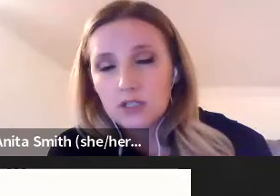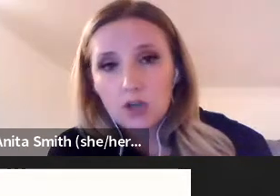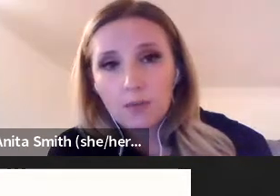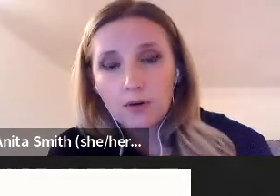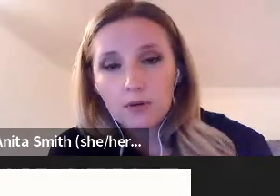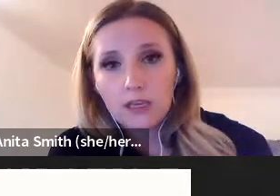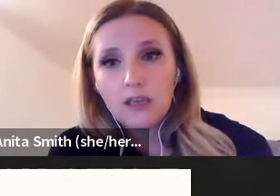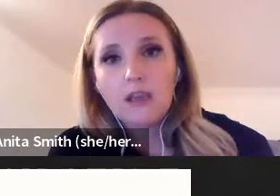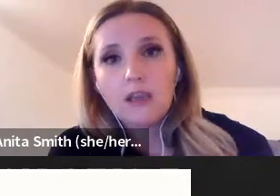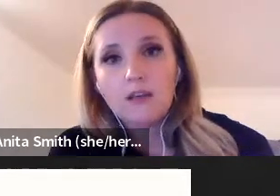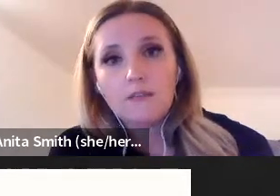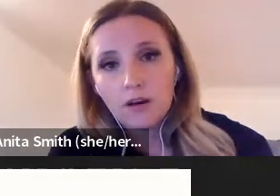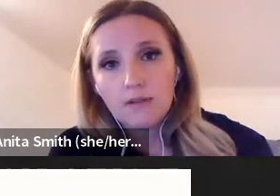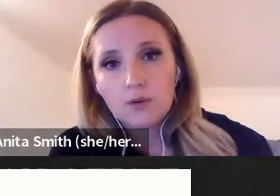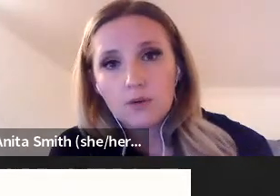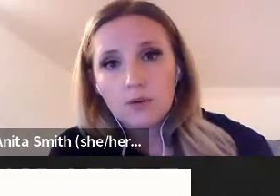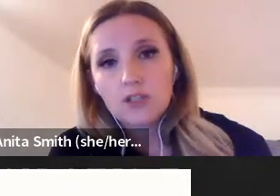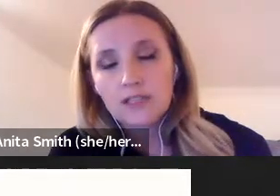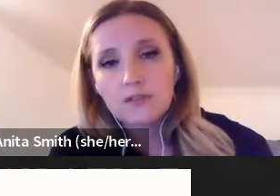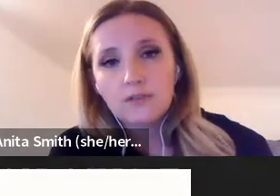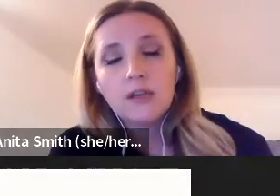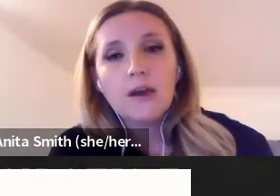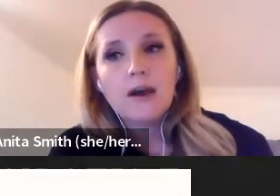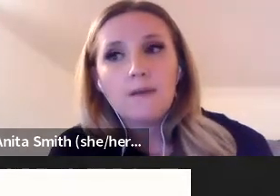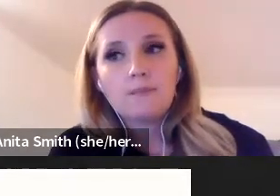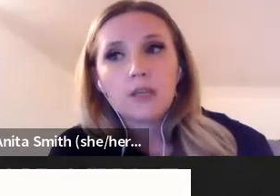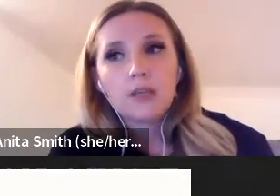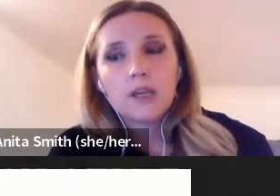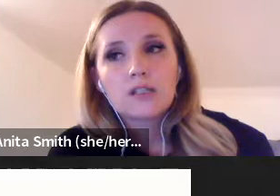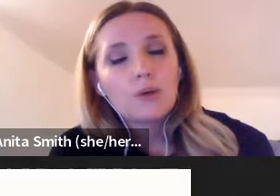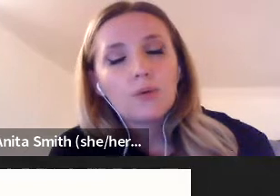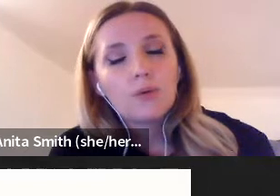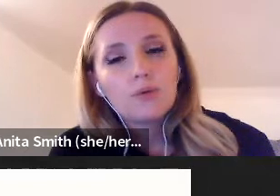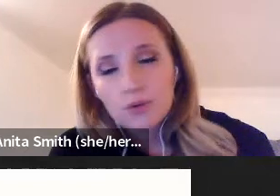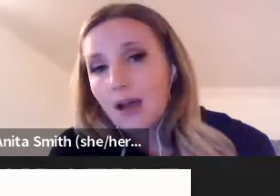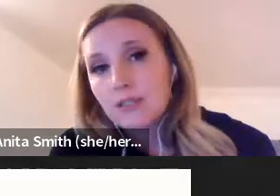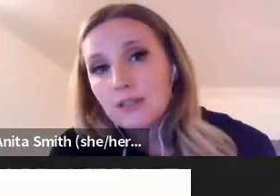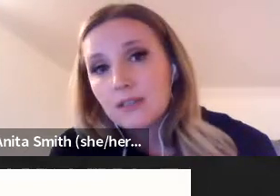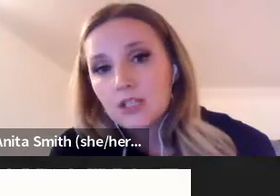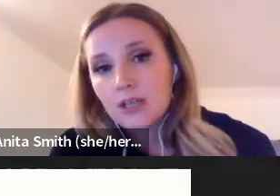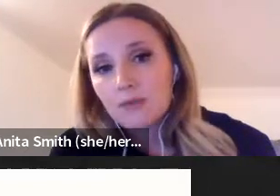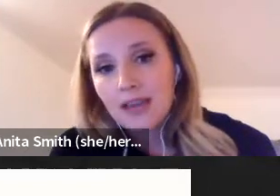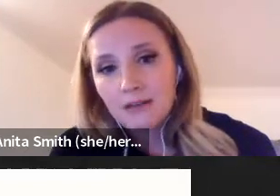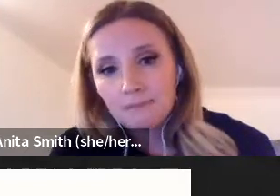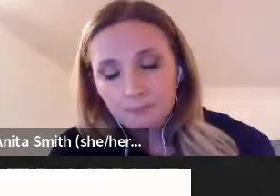to have to stop producing in favor of doing the Fringe Festival. So, that was the decision that was made.